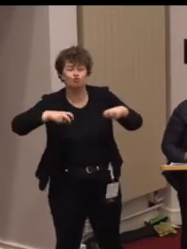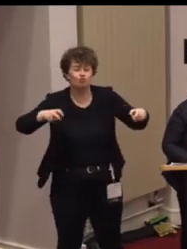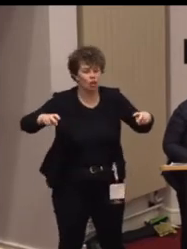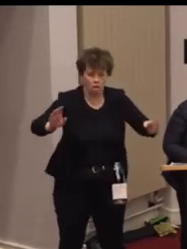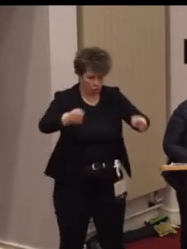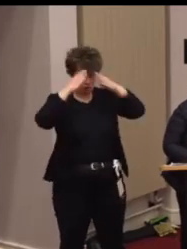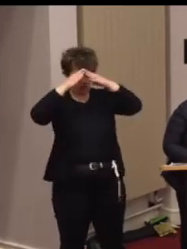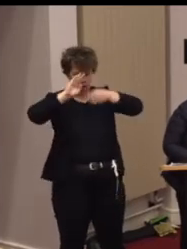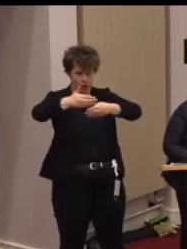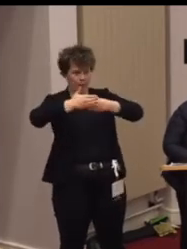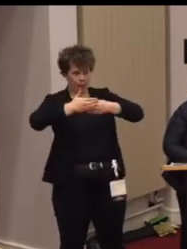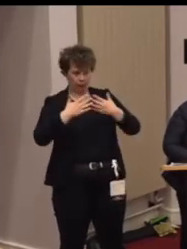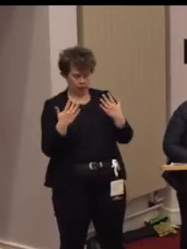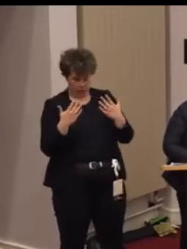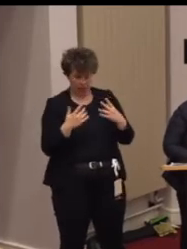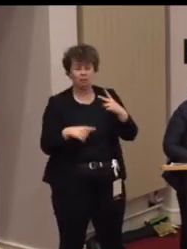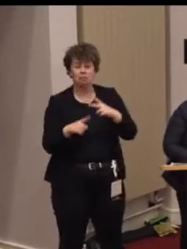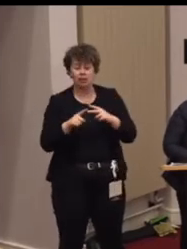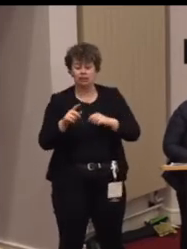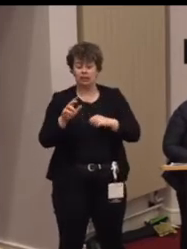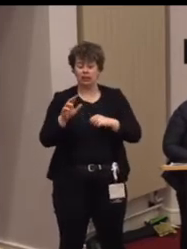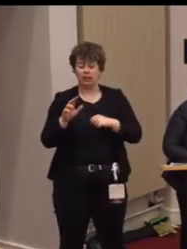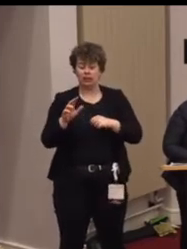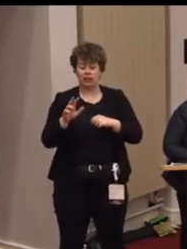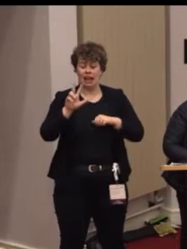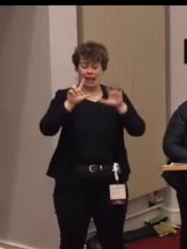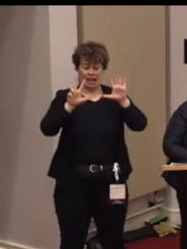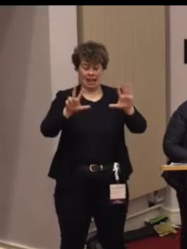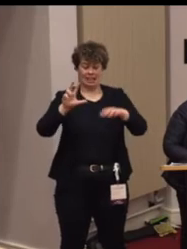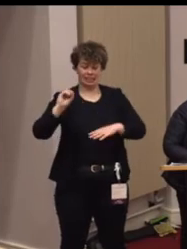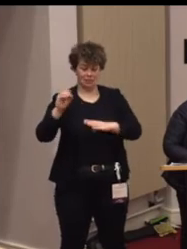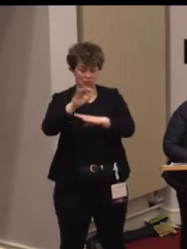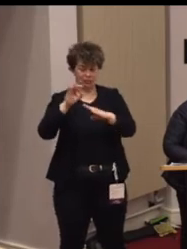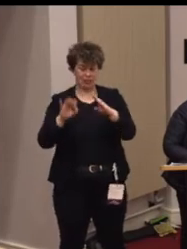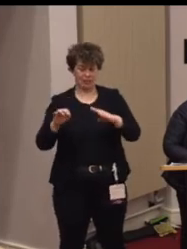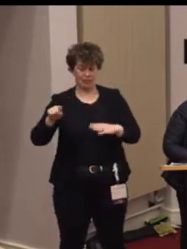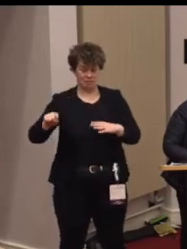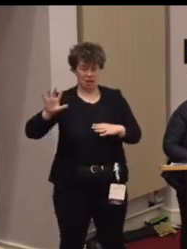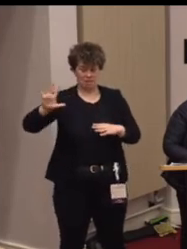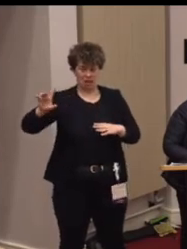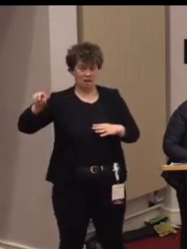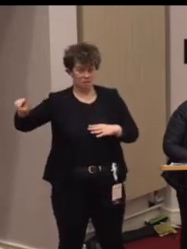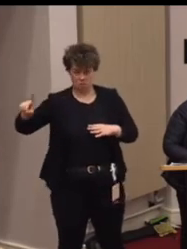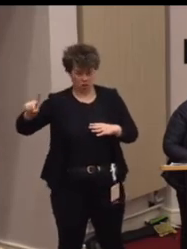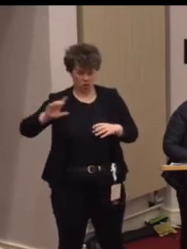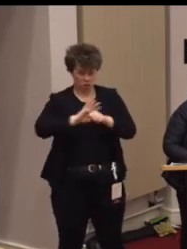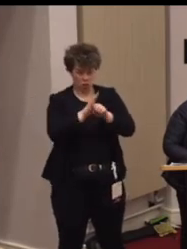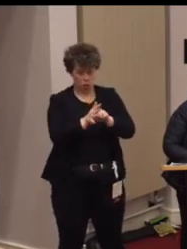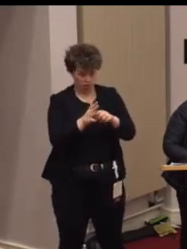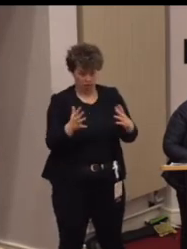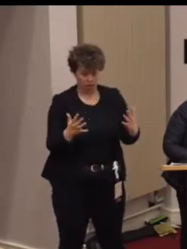cent were adversely affected by the COVID pandemic. They also had the serious psychological